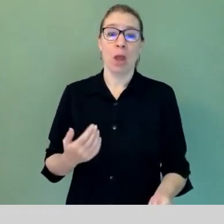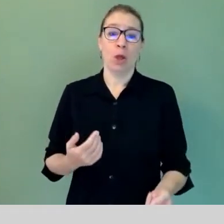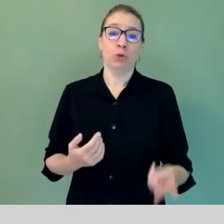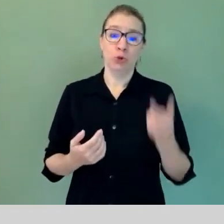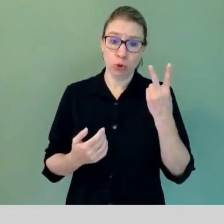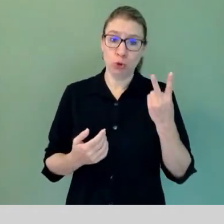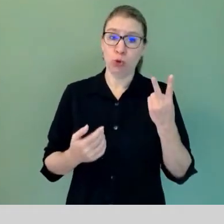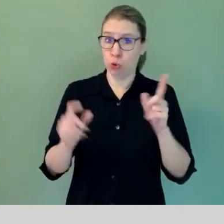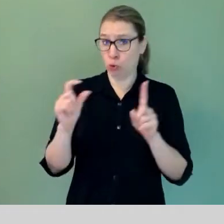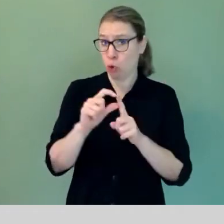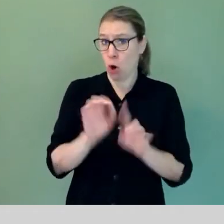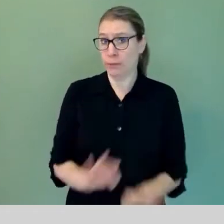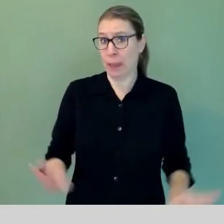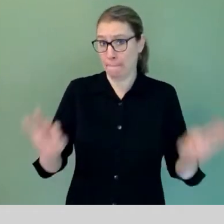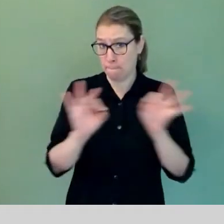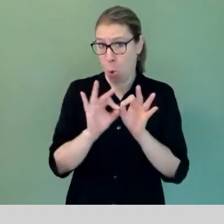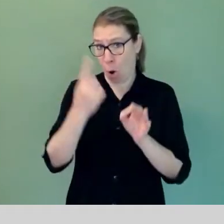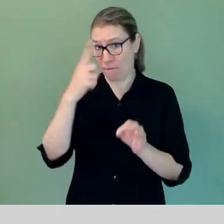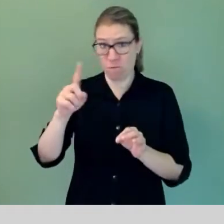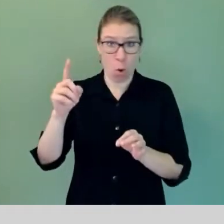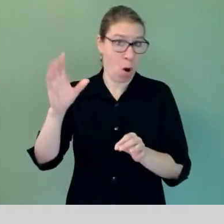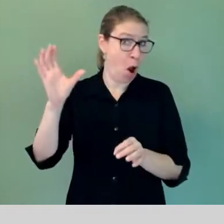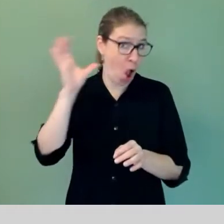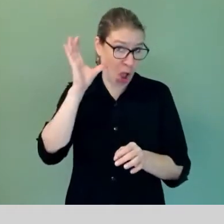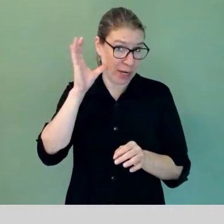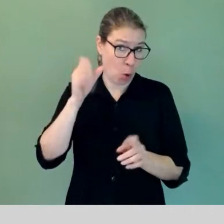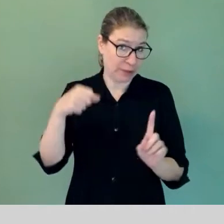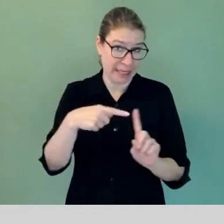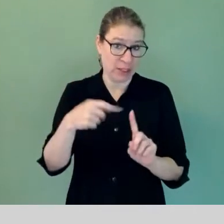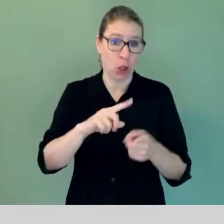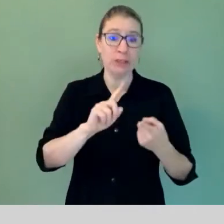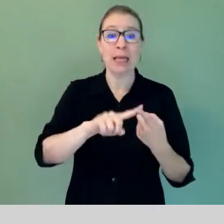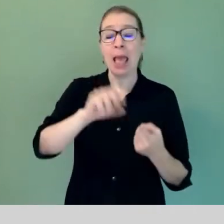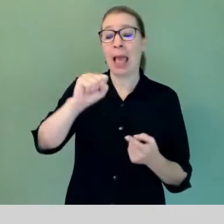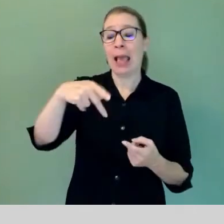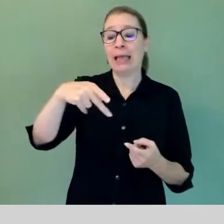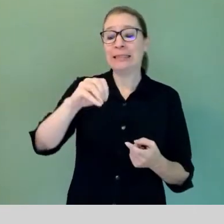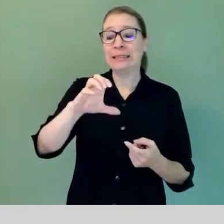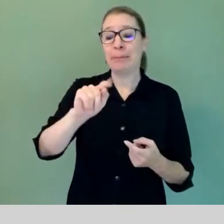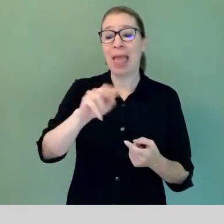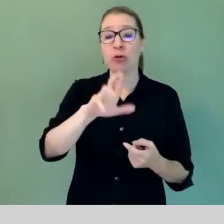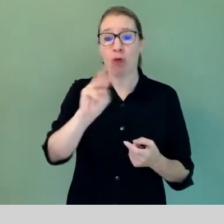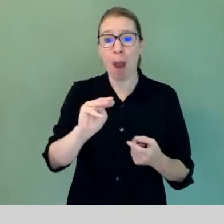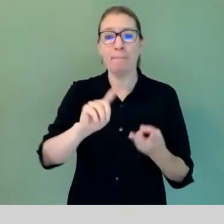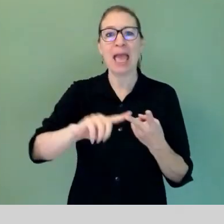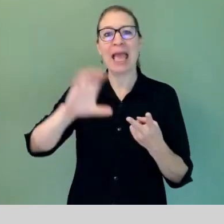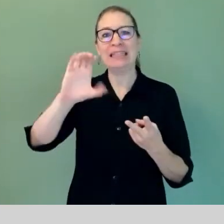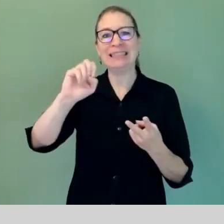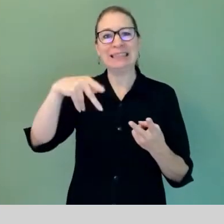So the two terms that are particularly important when thinking about audio signals, spectrum and cepstrum.